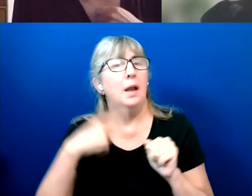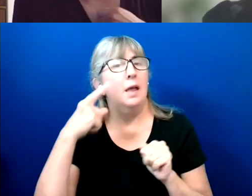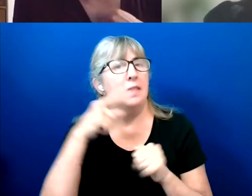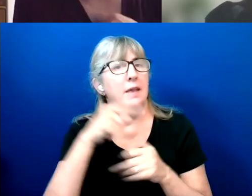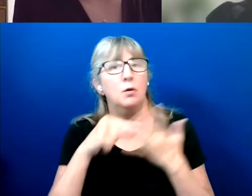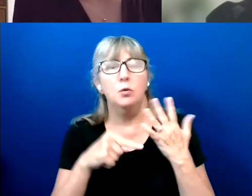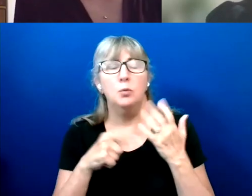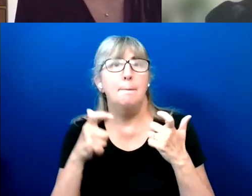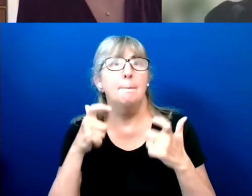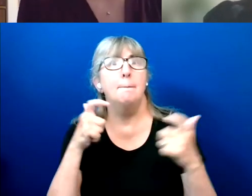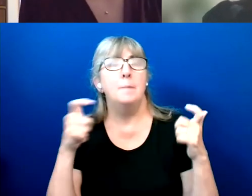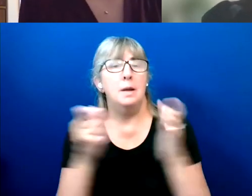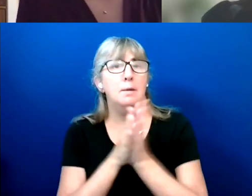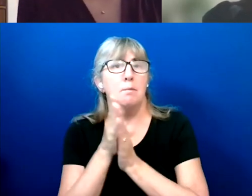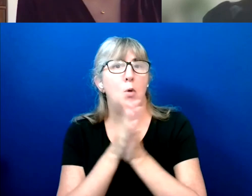factors for a lot of people with disabilities.